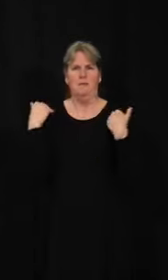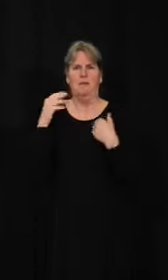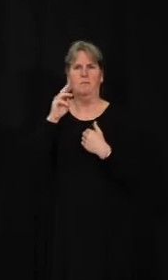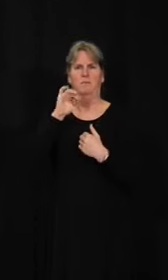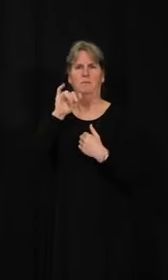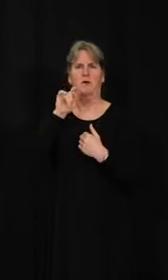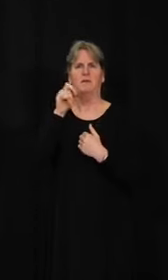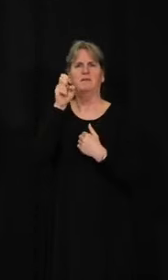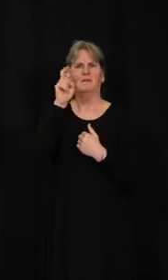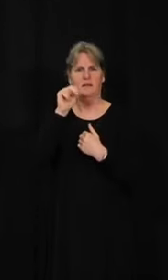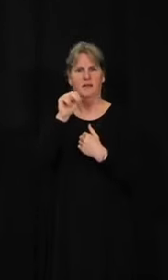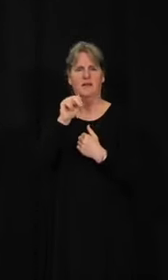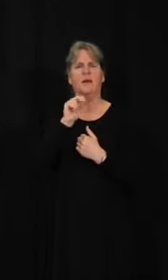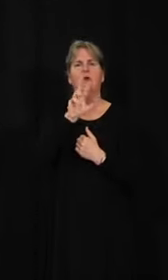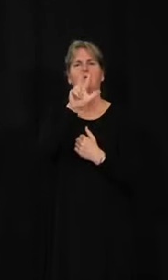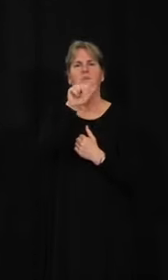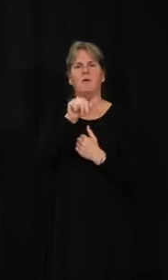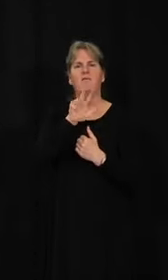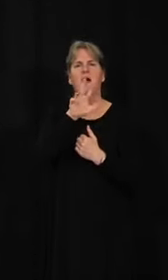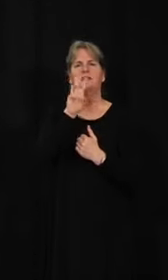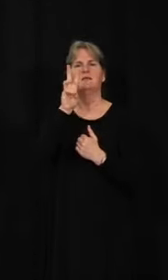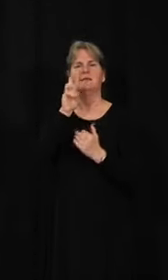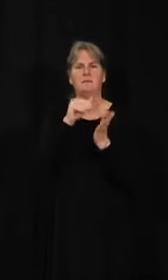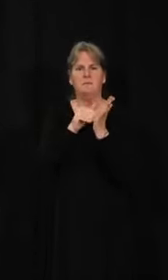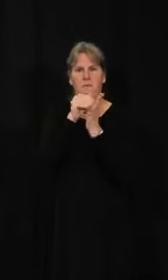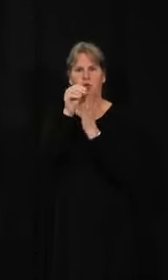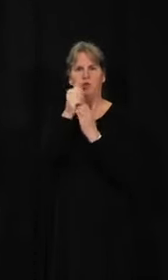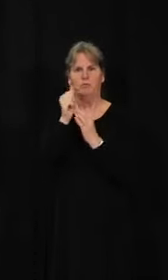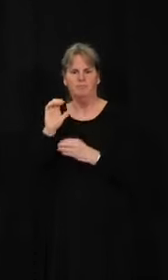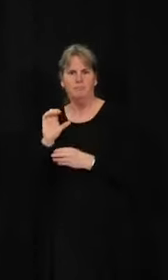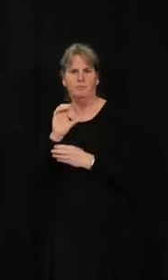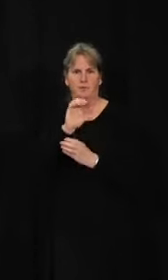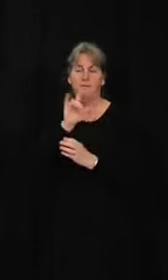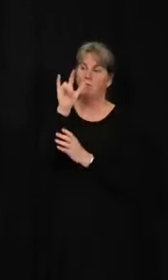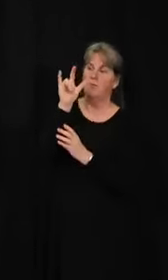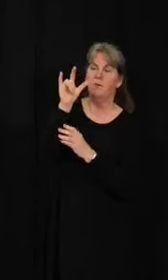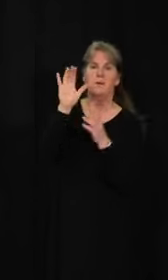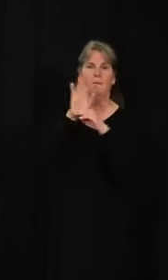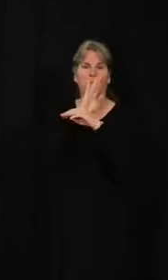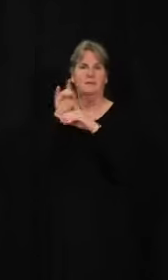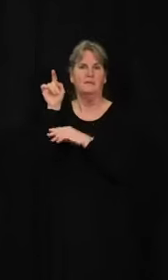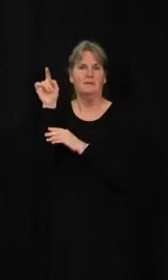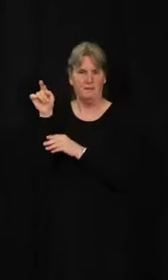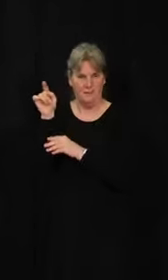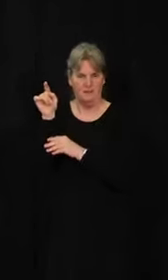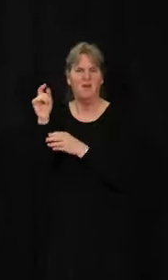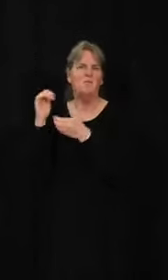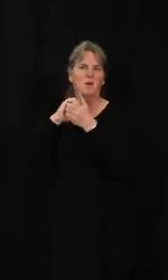announced a $3.56 million additional support for Yukon's aviation industry. In partnership with the federal